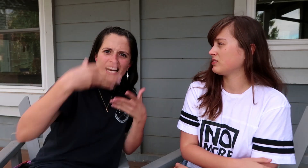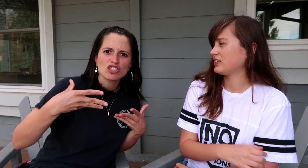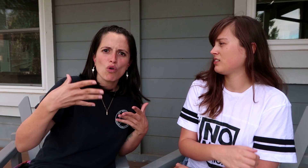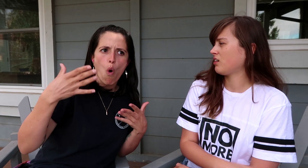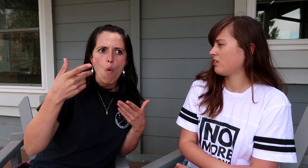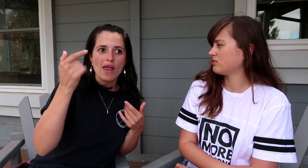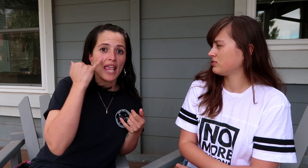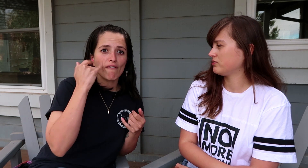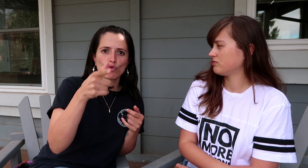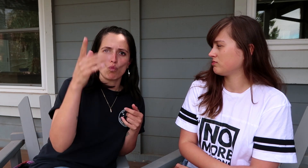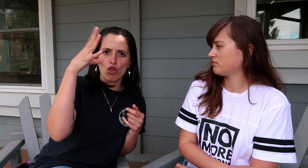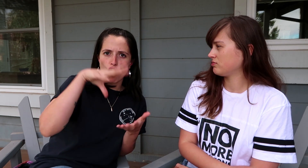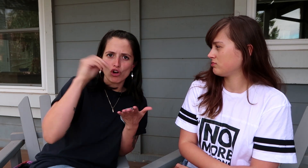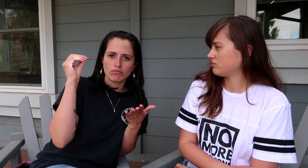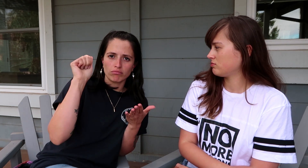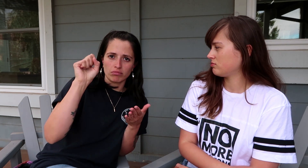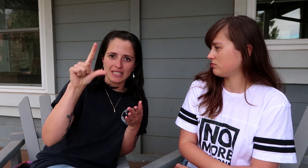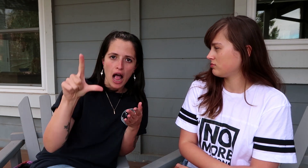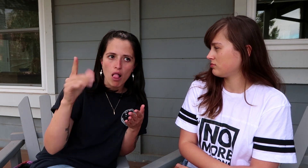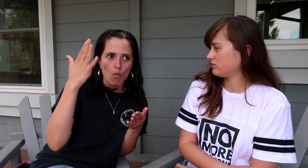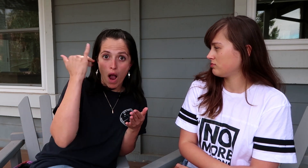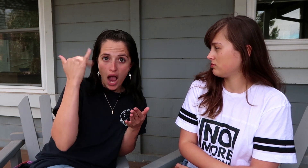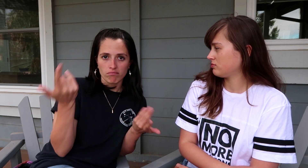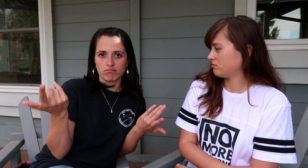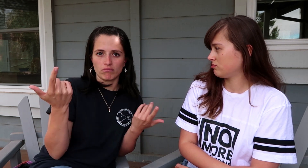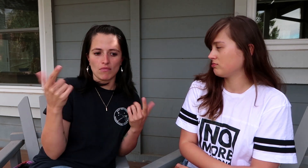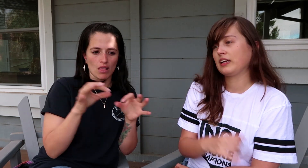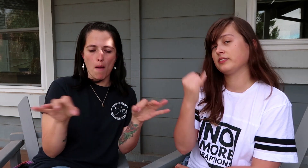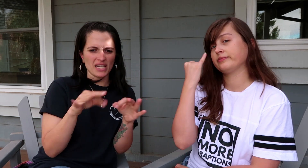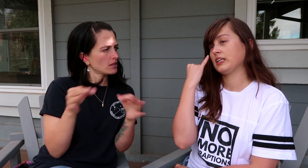Let us know, if you learned ASL and why? (or any type of sign language)